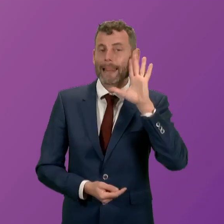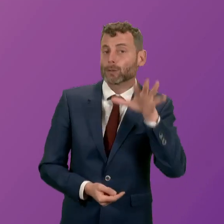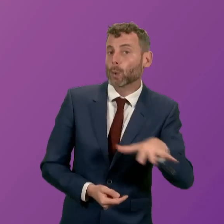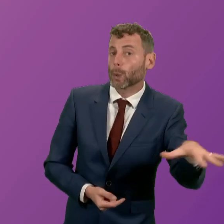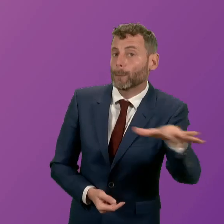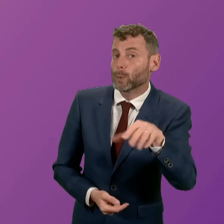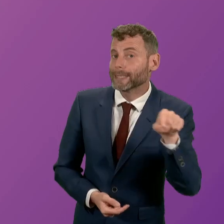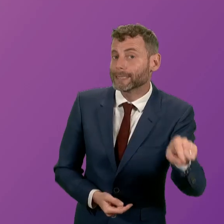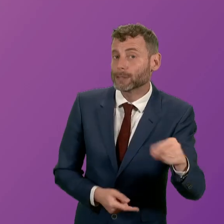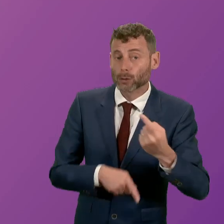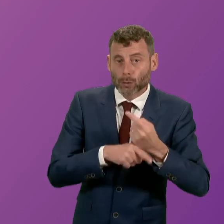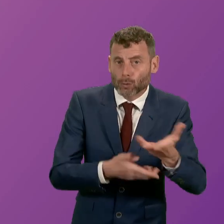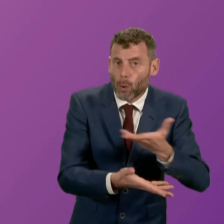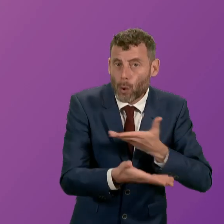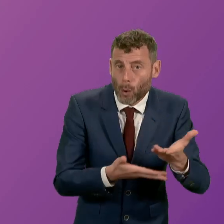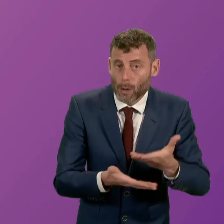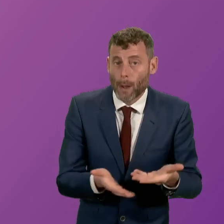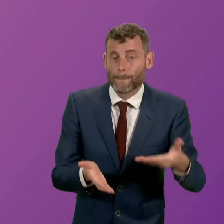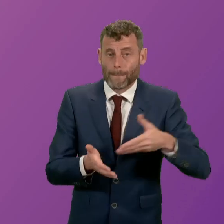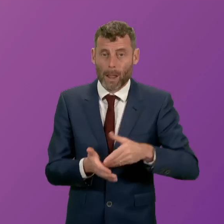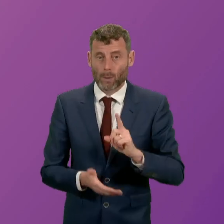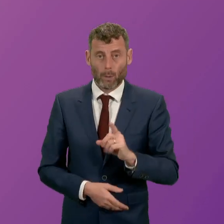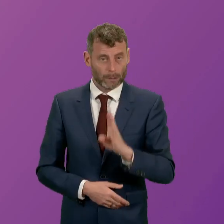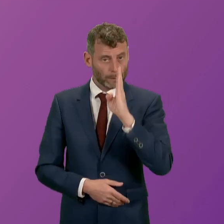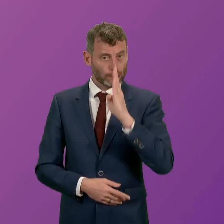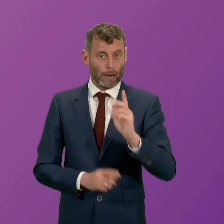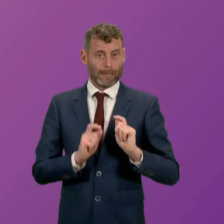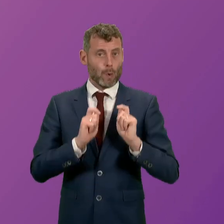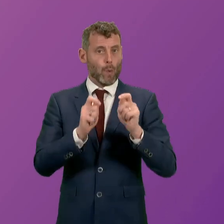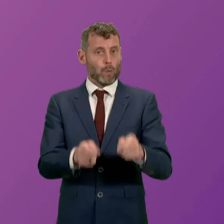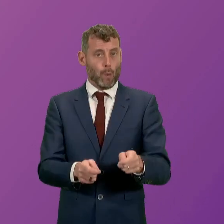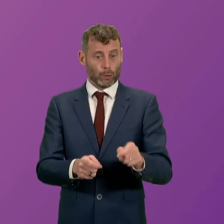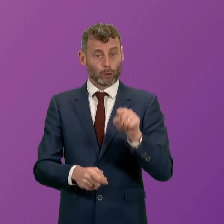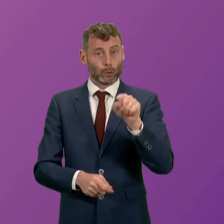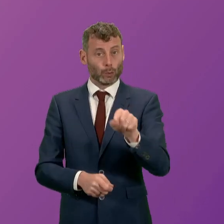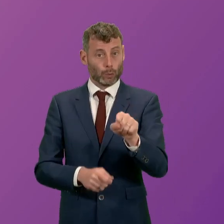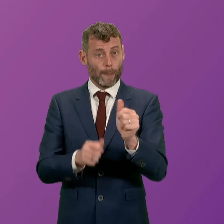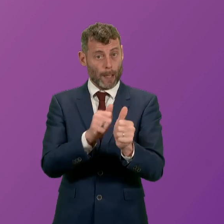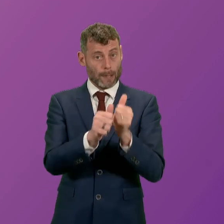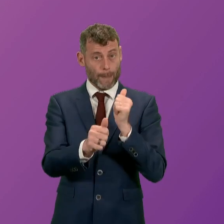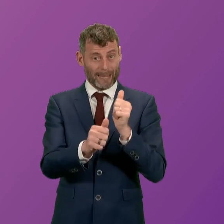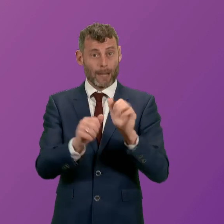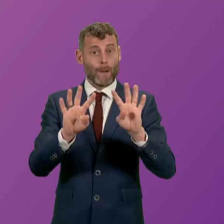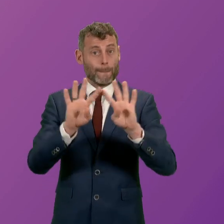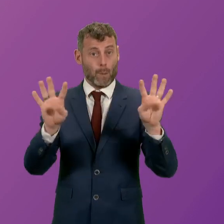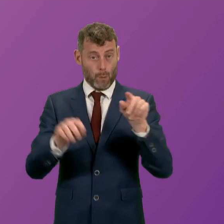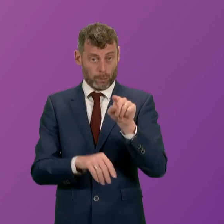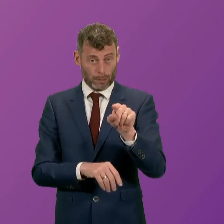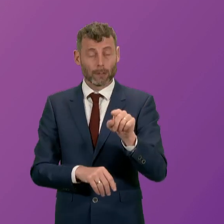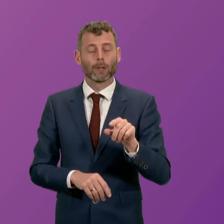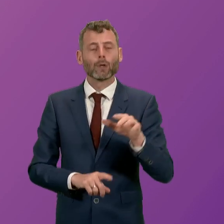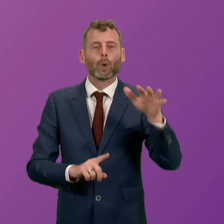a more significant role in the direct award for the ferries community board,